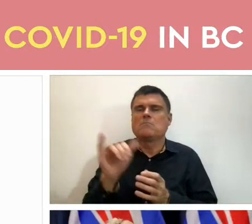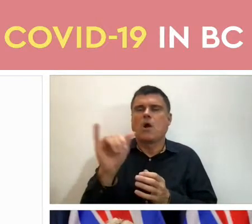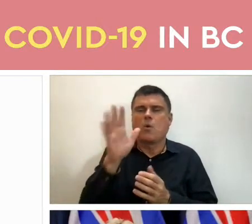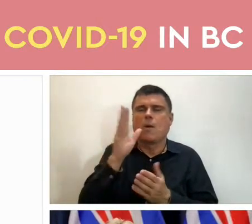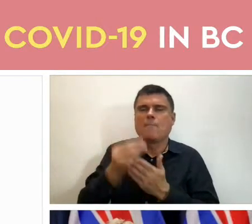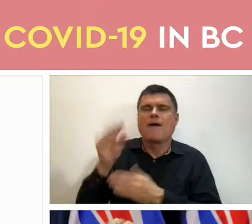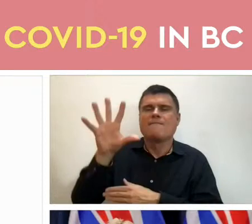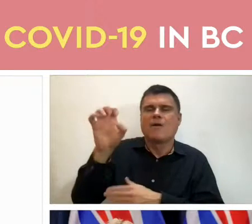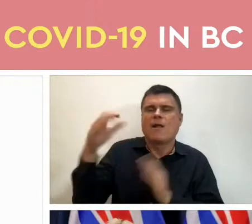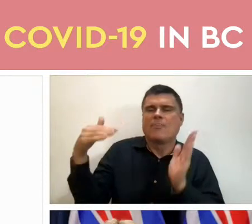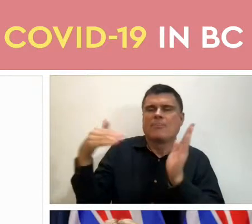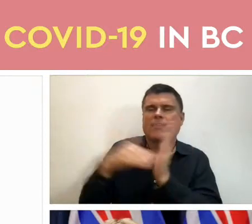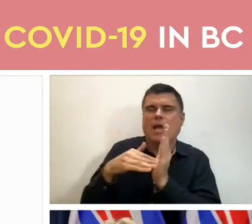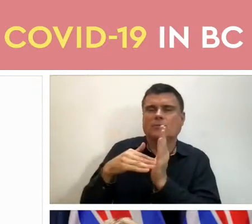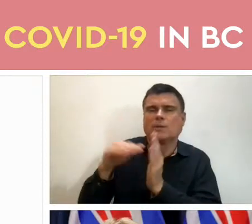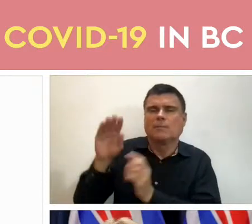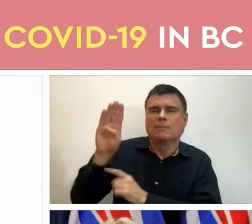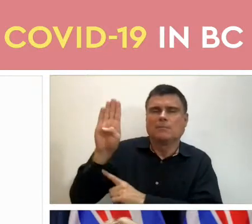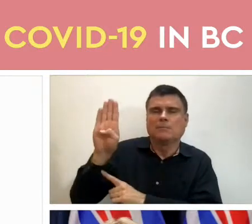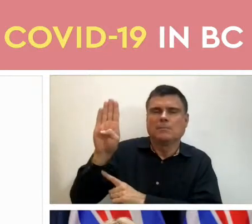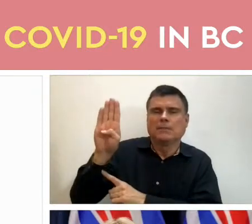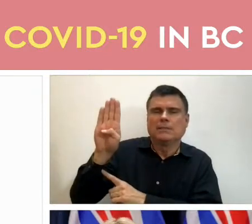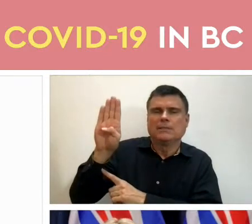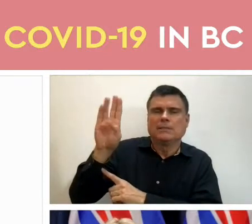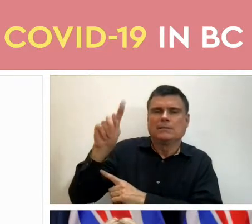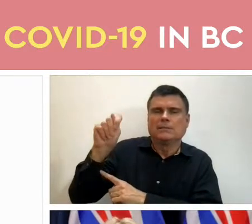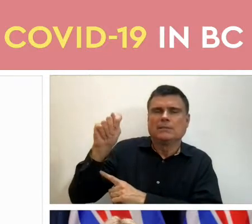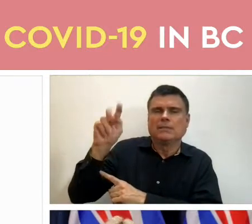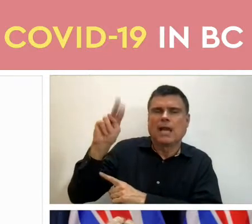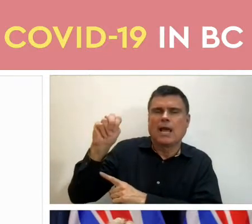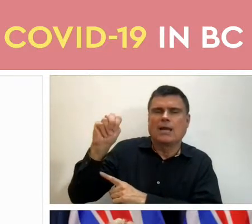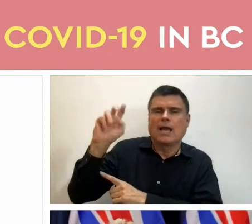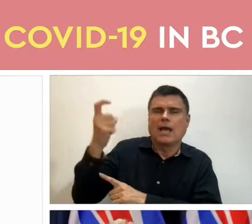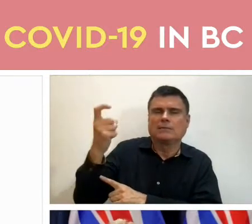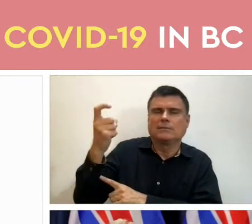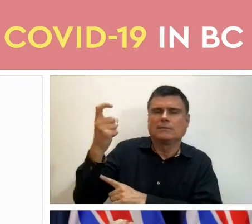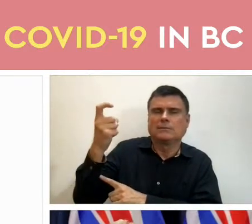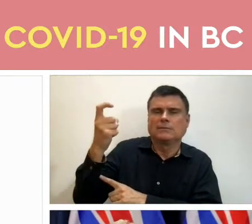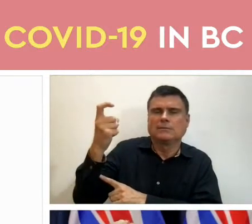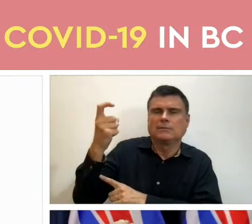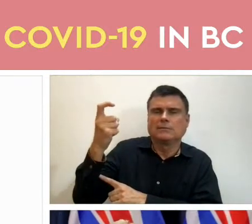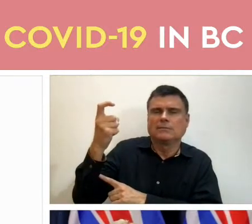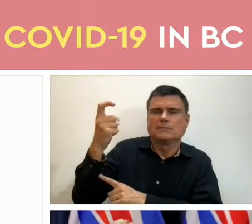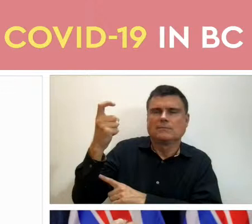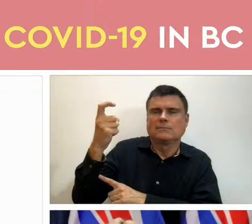received with nasal swabs and the expected delivery of those